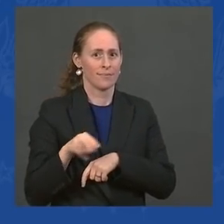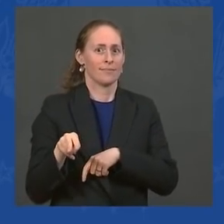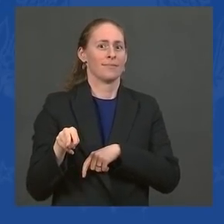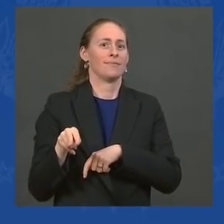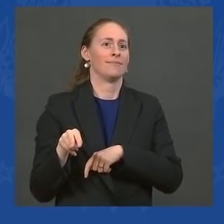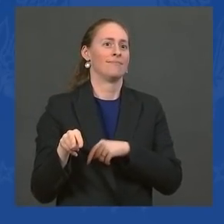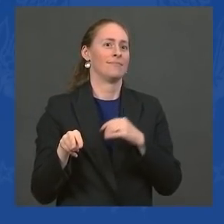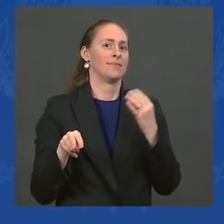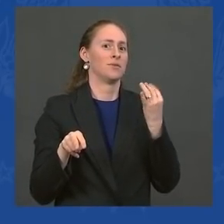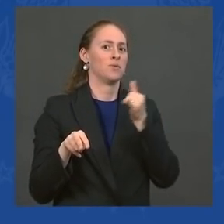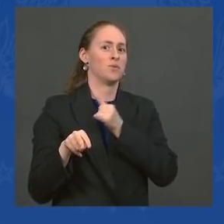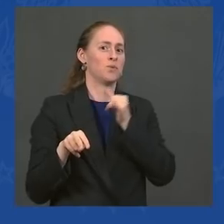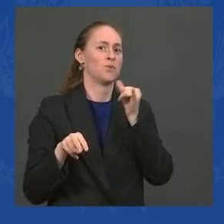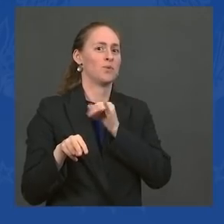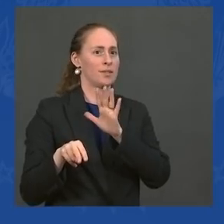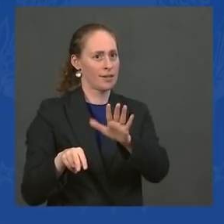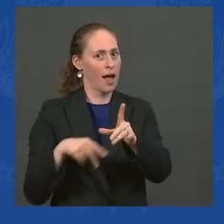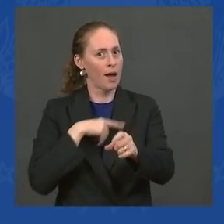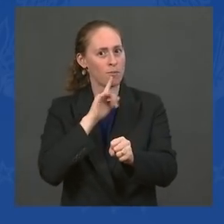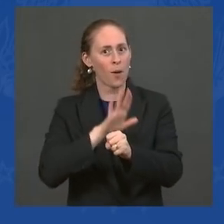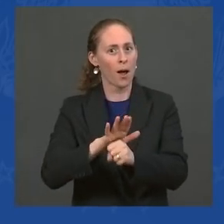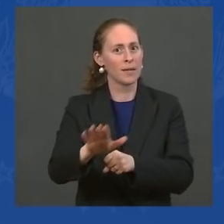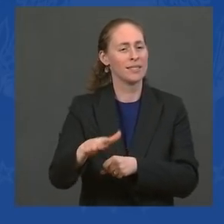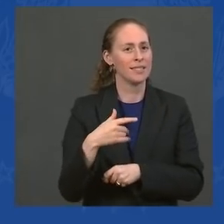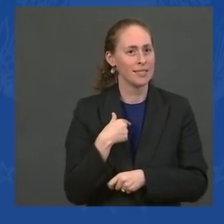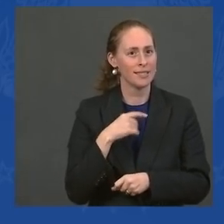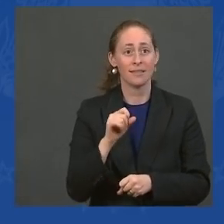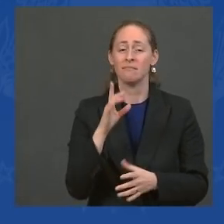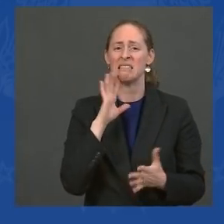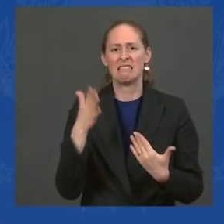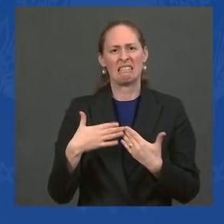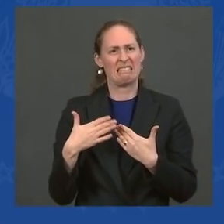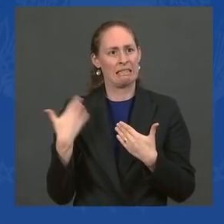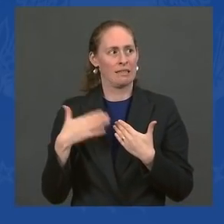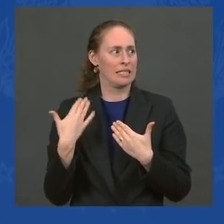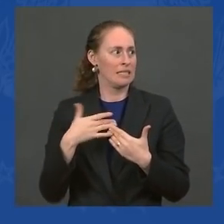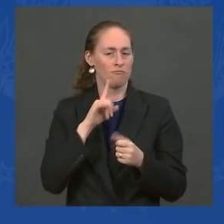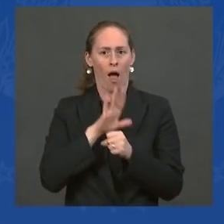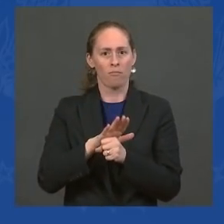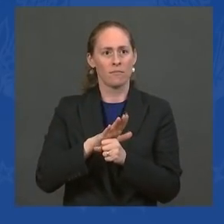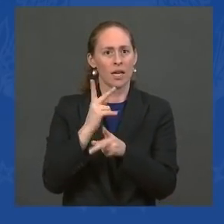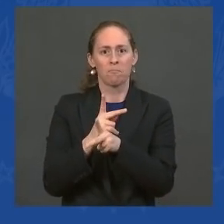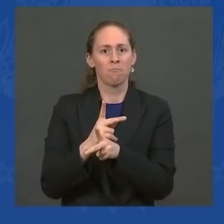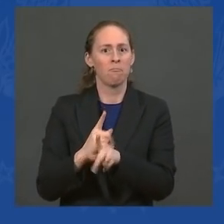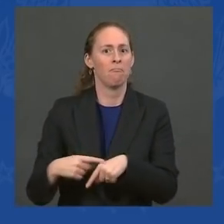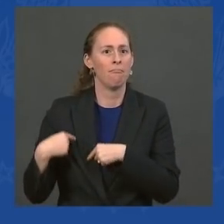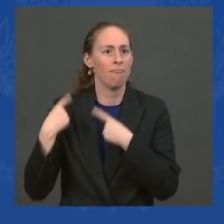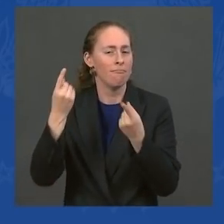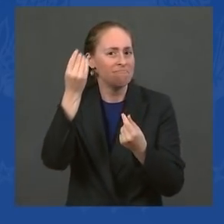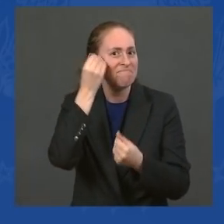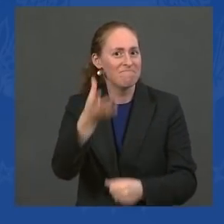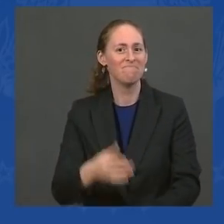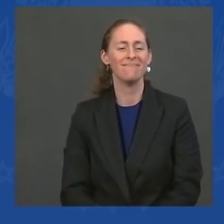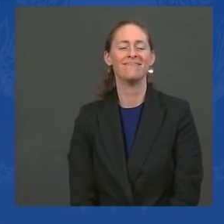And it's easiest promise that I've made in a long time. And I'm grateful to the Tribal Nation Leaders,